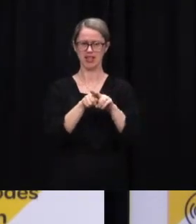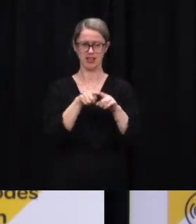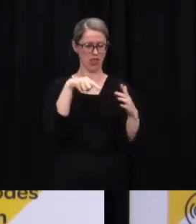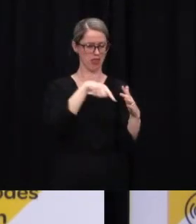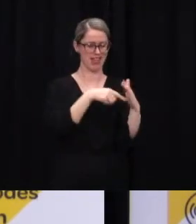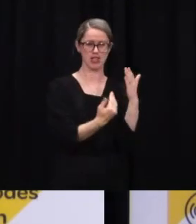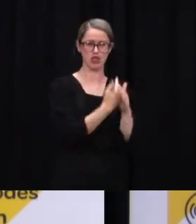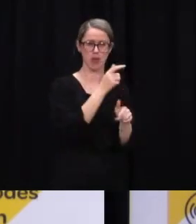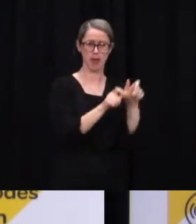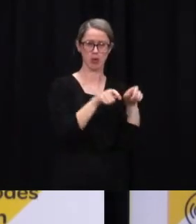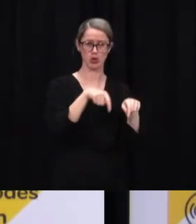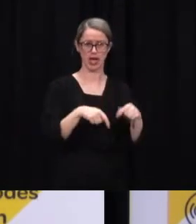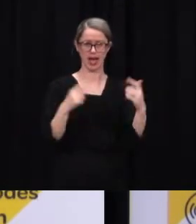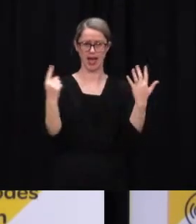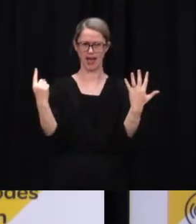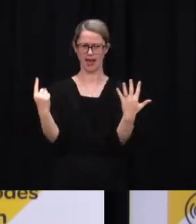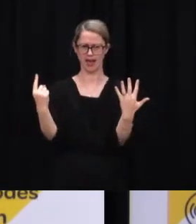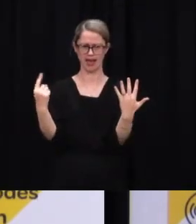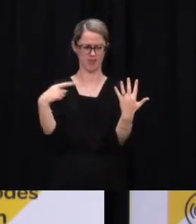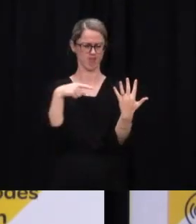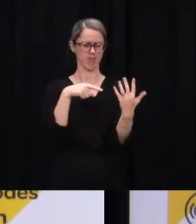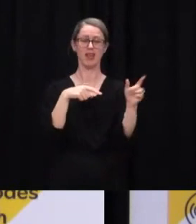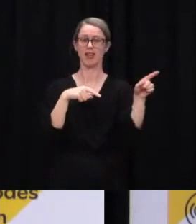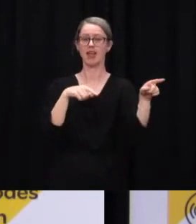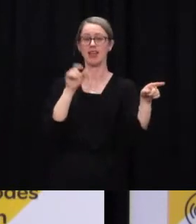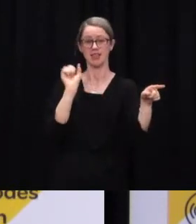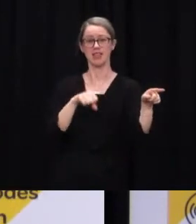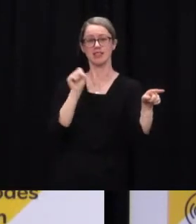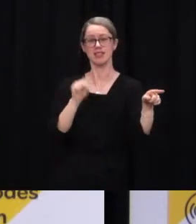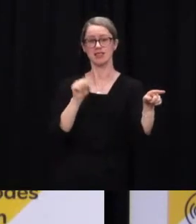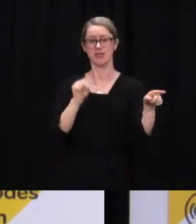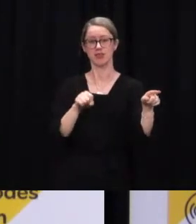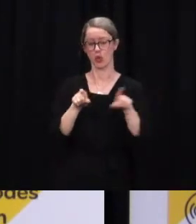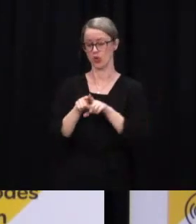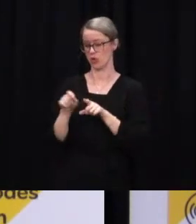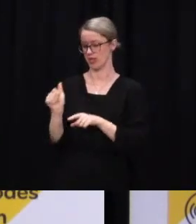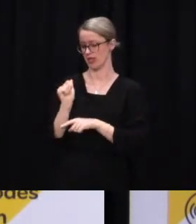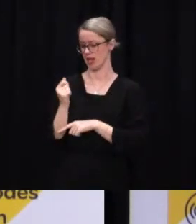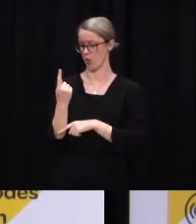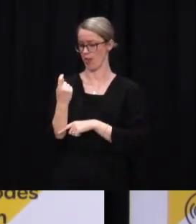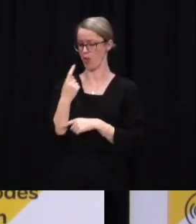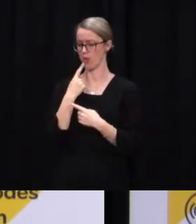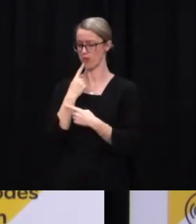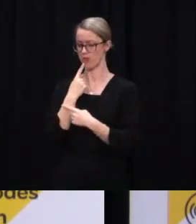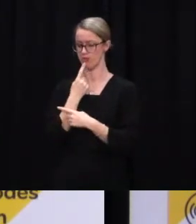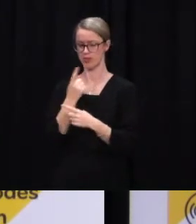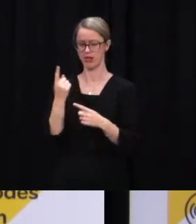then potentially another five? A family. >>A family and they are in the group of the new